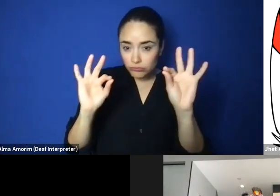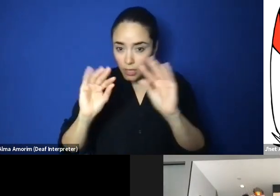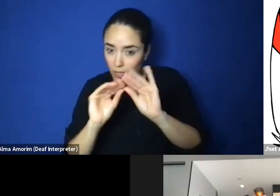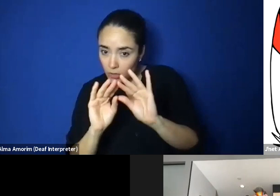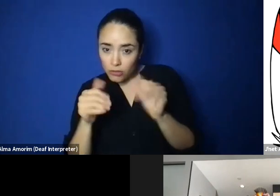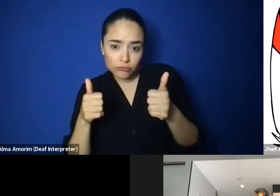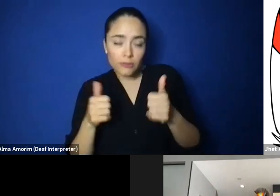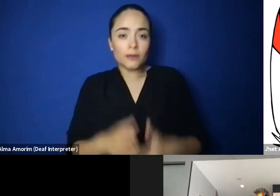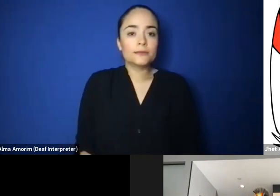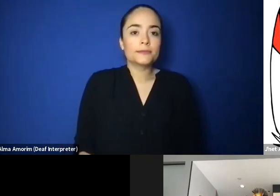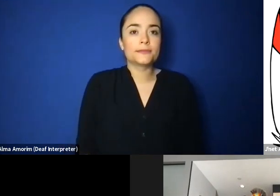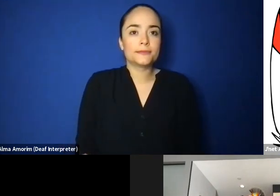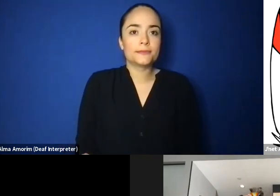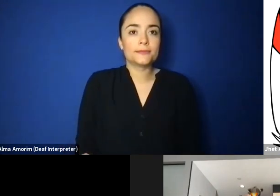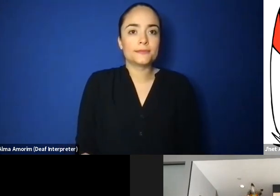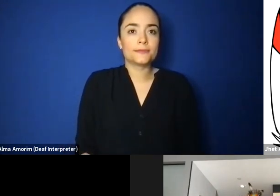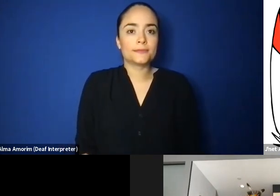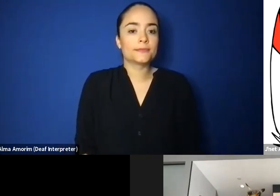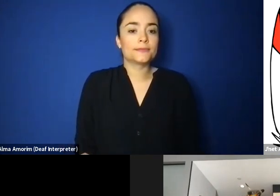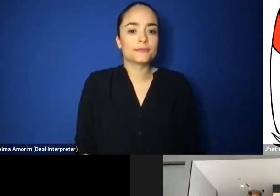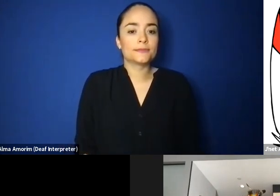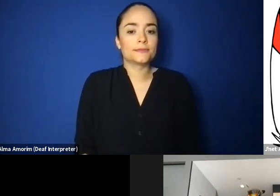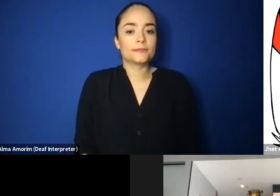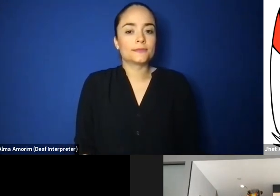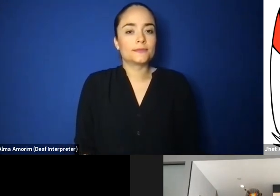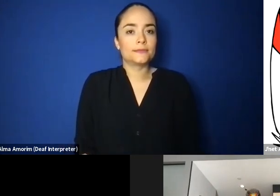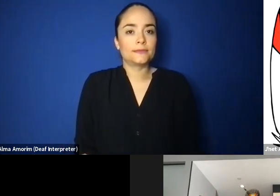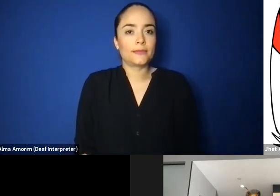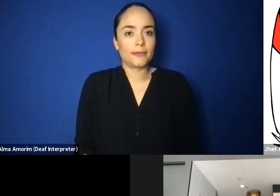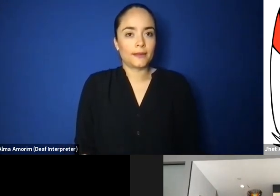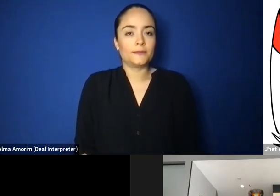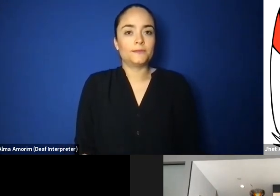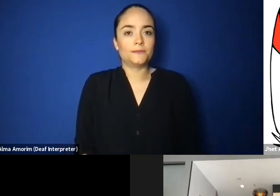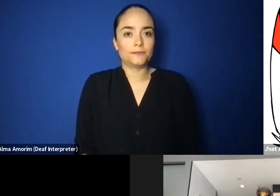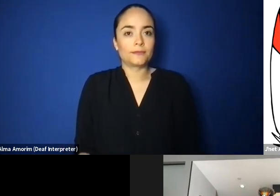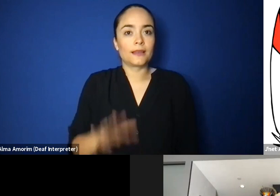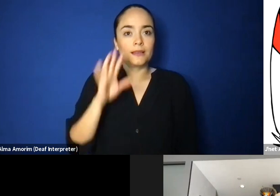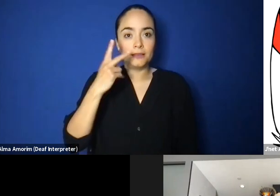So you might be watching, you'll see my regalia in full effect. So, again, I'm a grass dancer, and